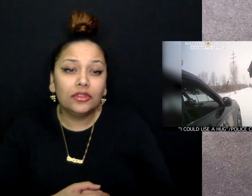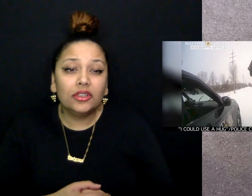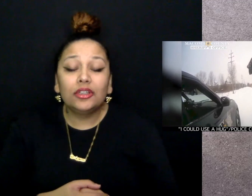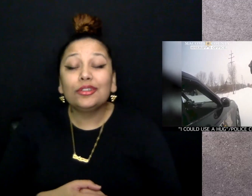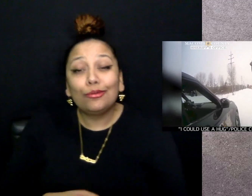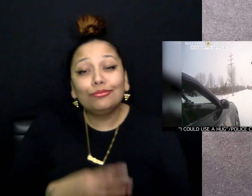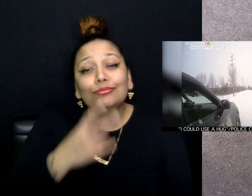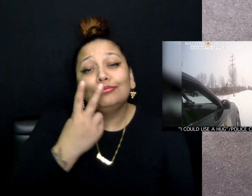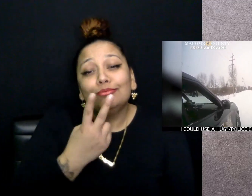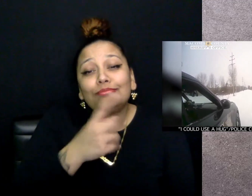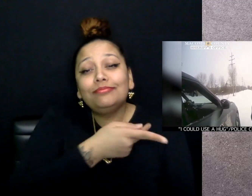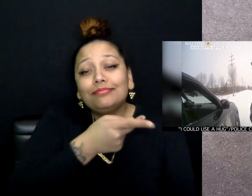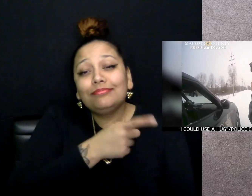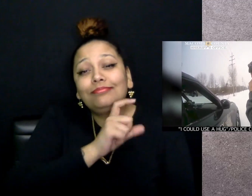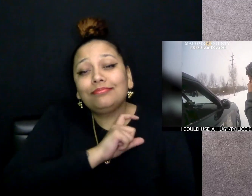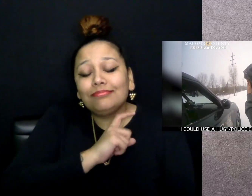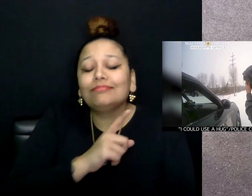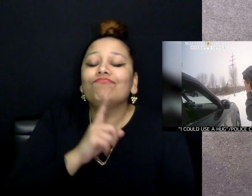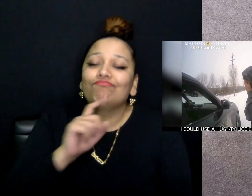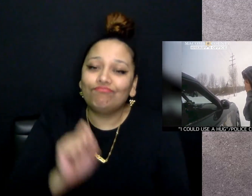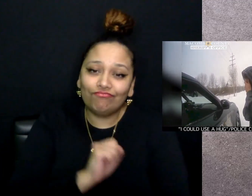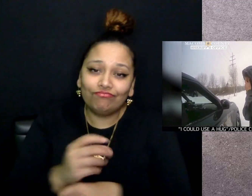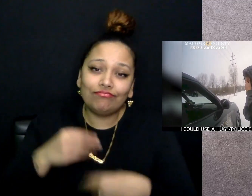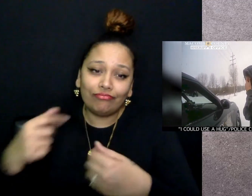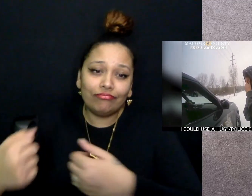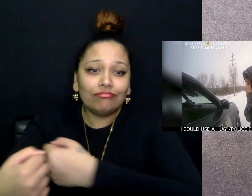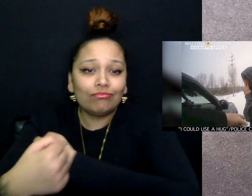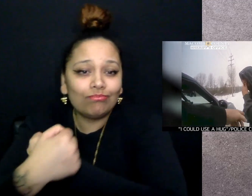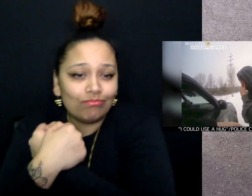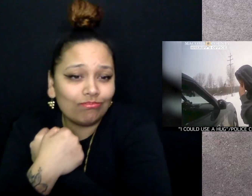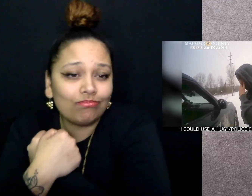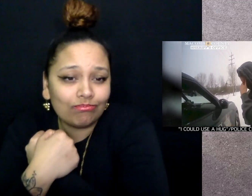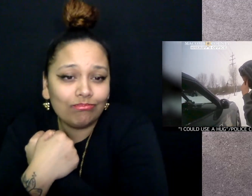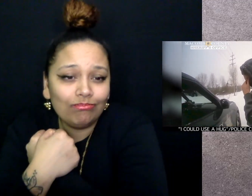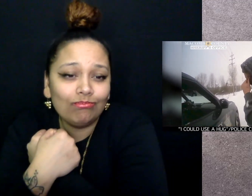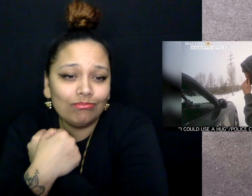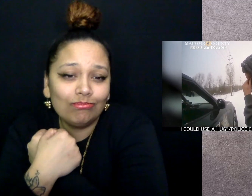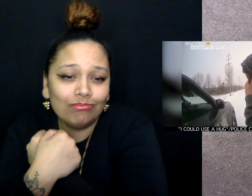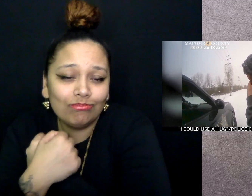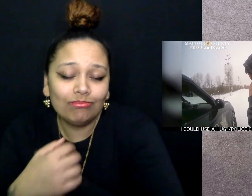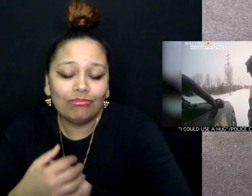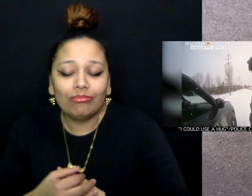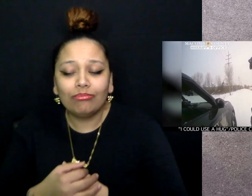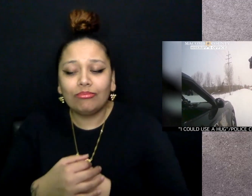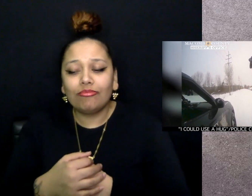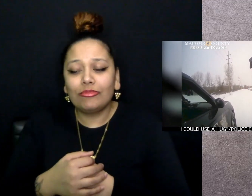You help make this broadcast happen. You can download the sign One news app by heading